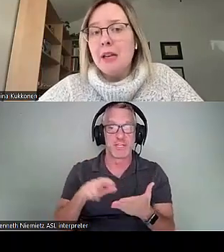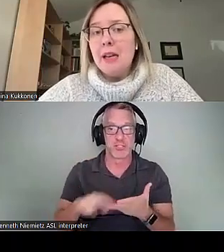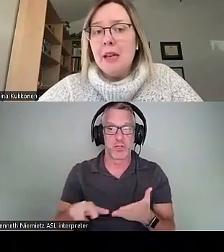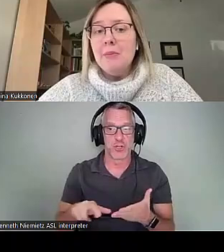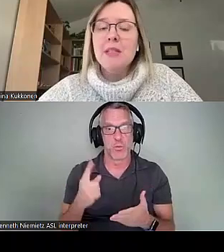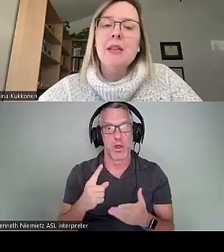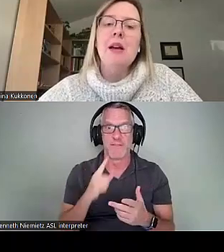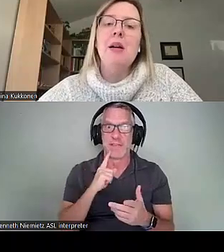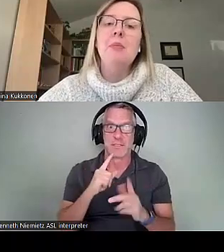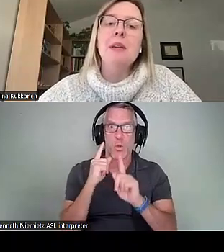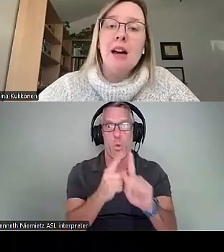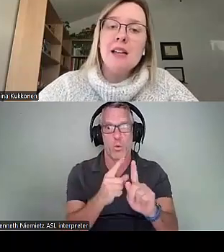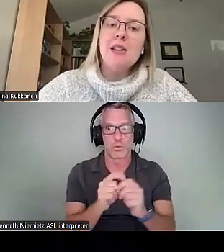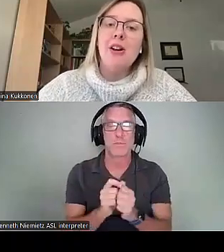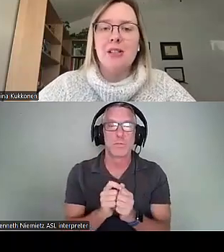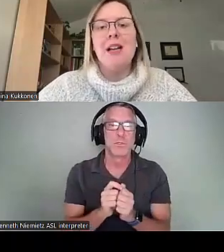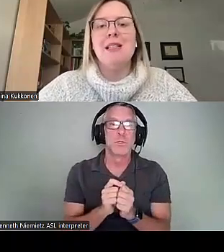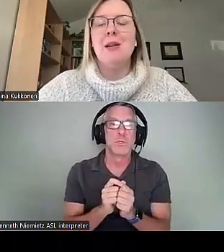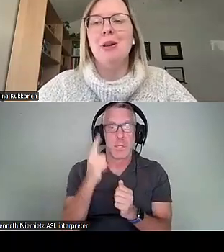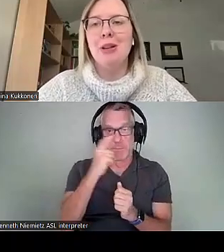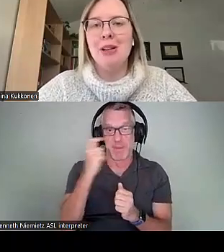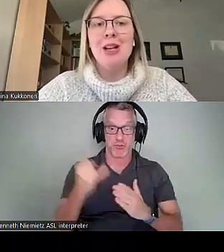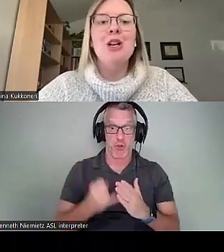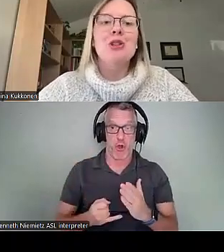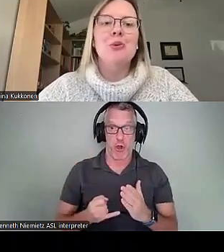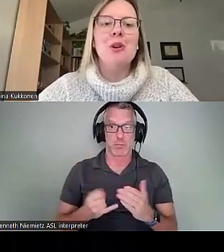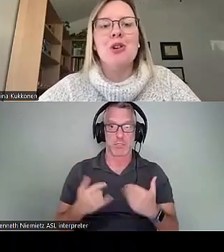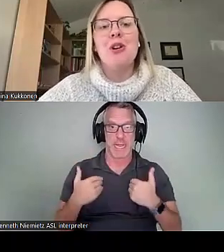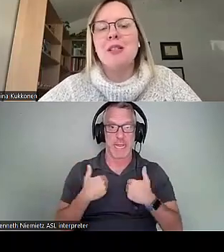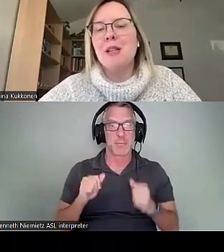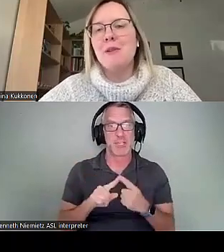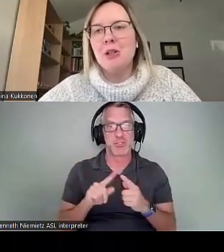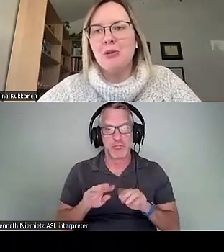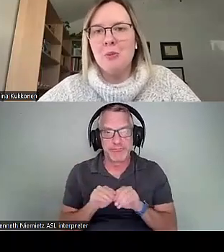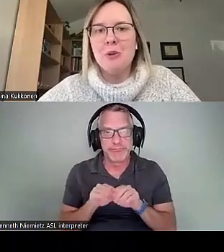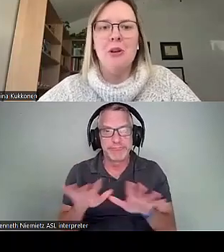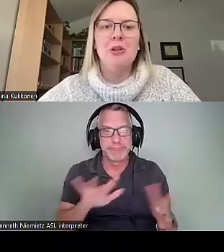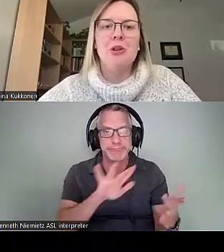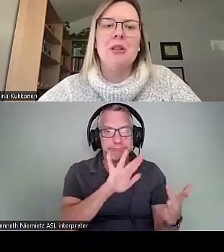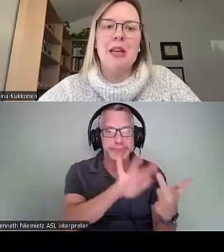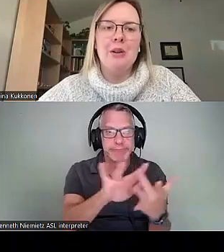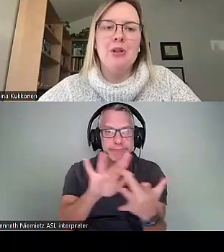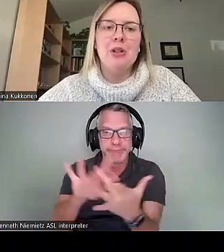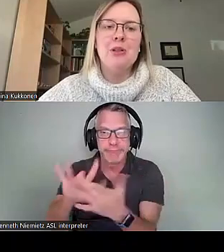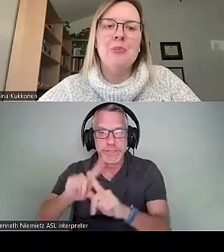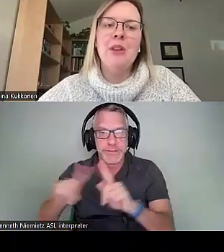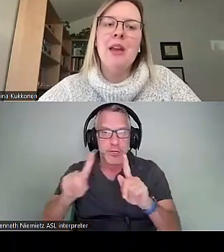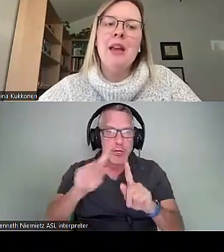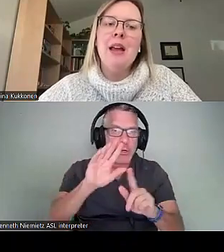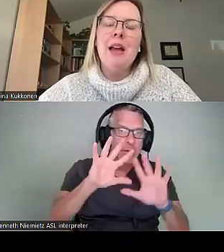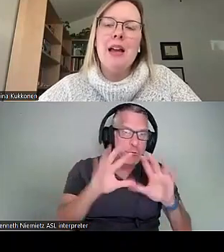main aims, because art has the ability to reach across diverse groups, cultures and languages.